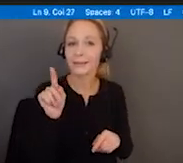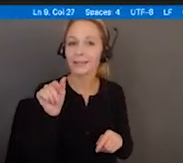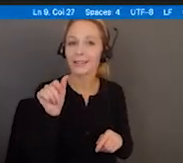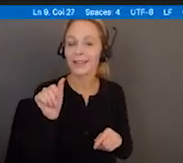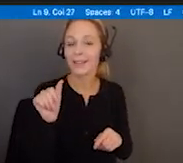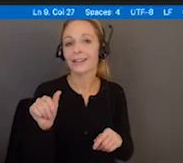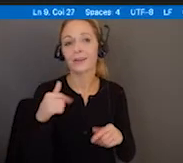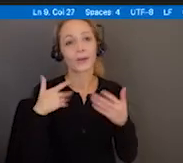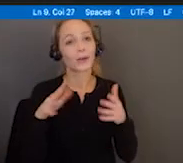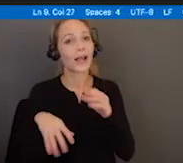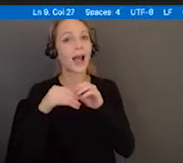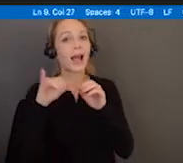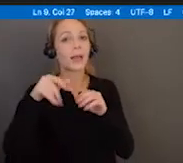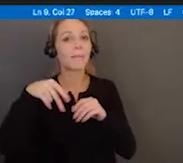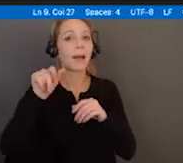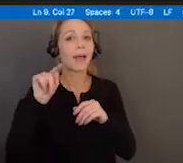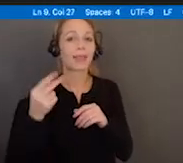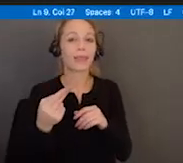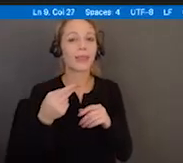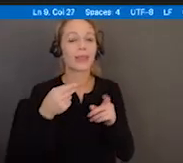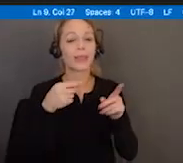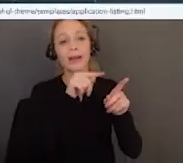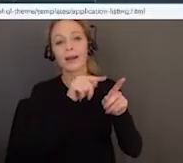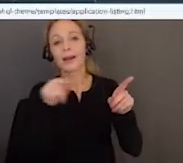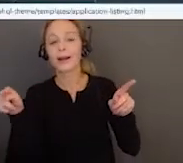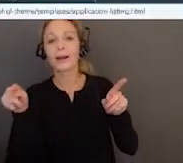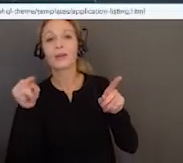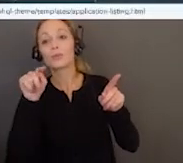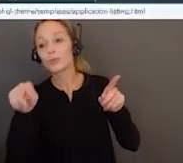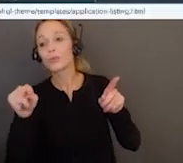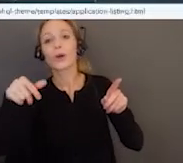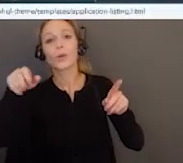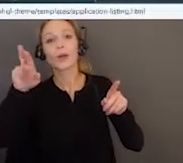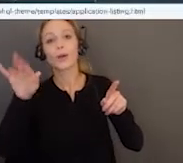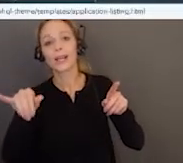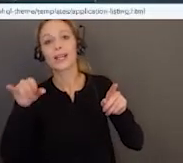QUERY PATH WHICH IS JUST A RELATIVE PATH TO THE QUERY IN YOUR STRUCTURE.